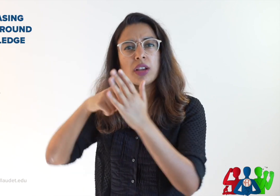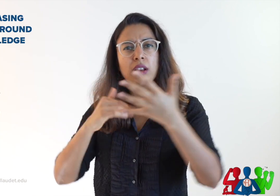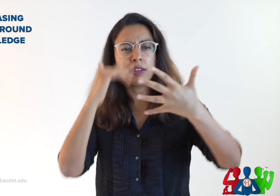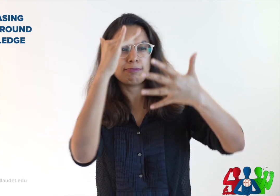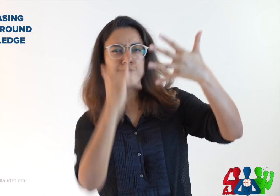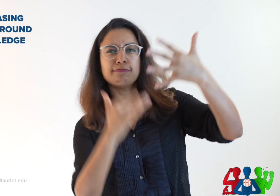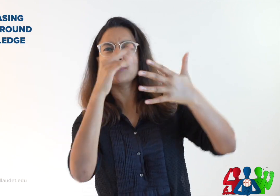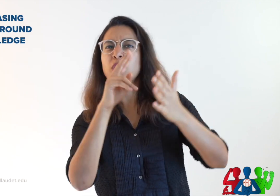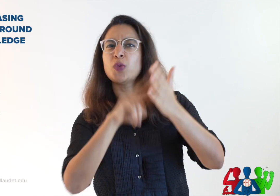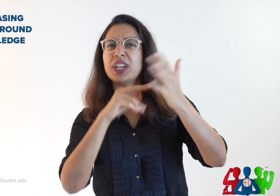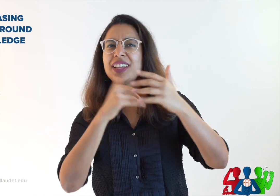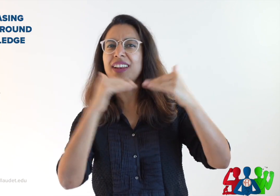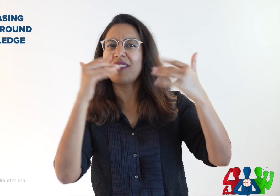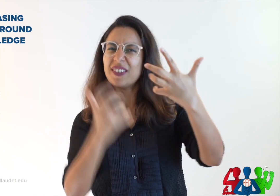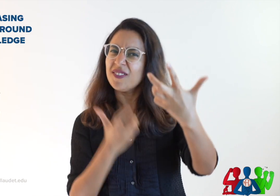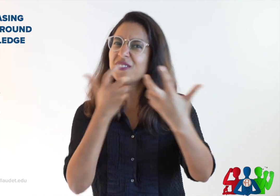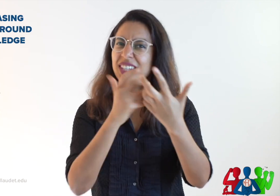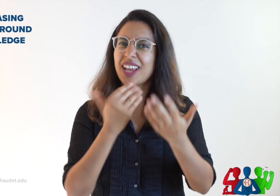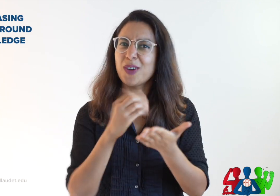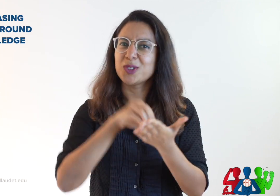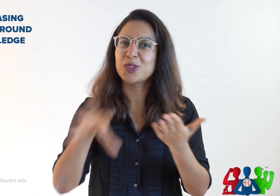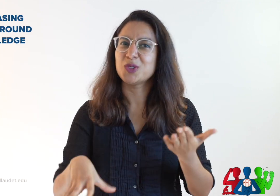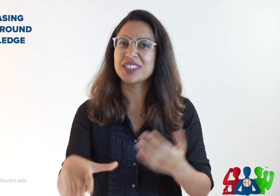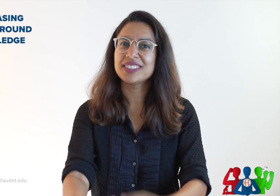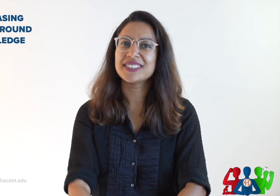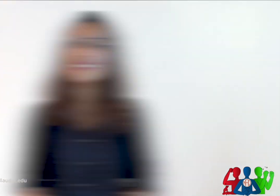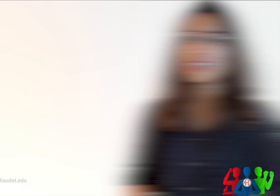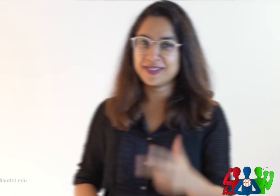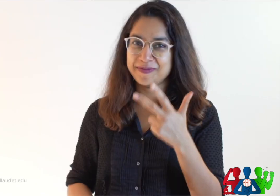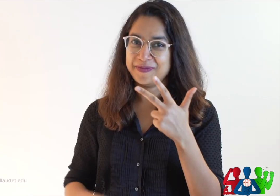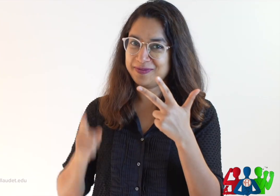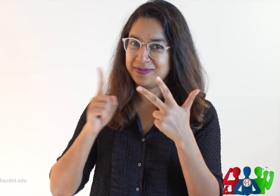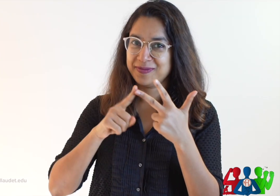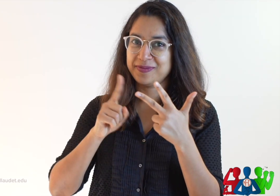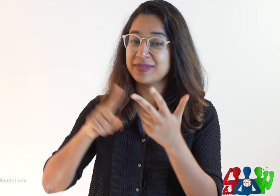Newsela provides articles at reading levels that fit our students.